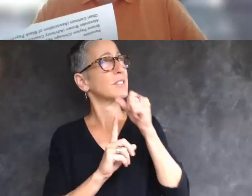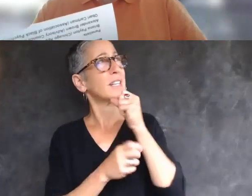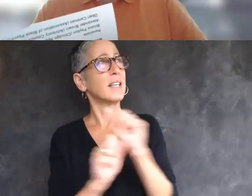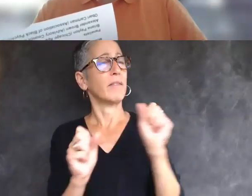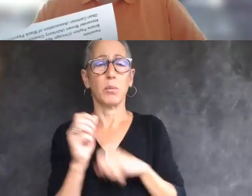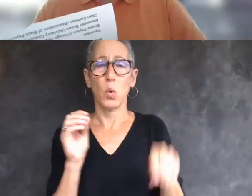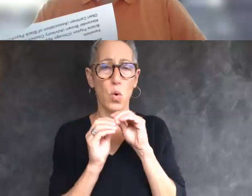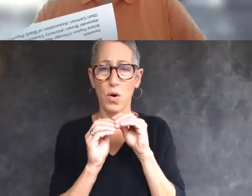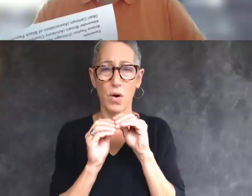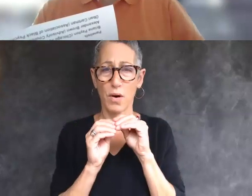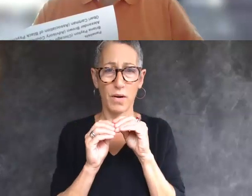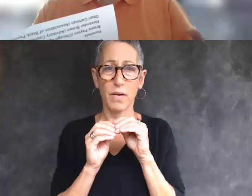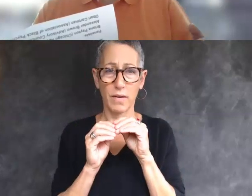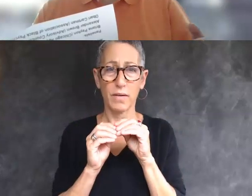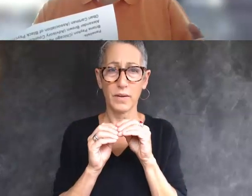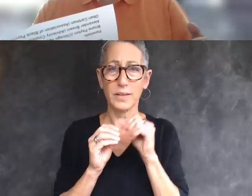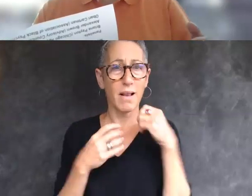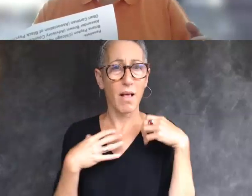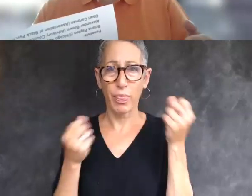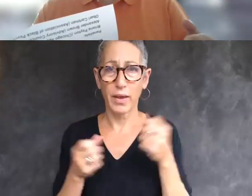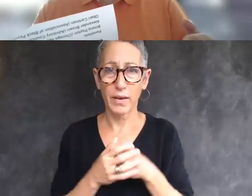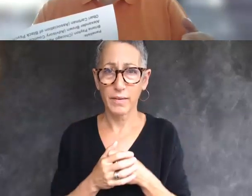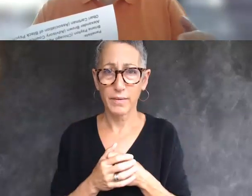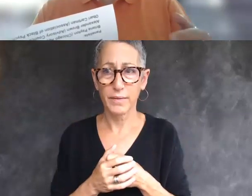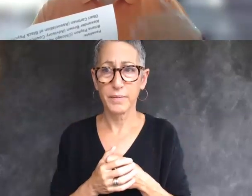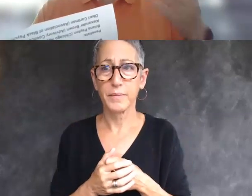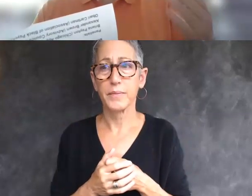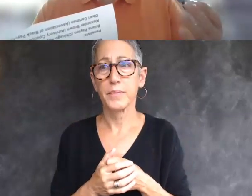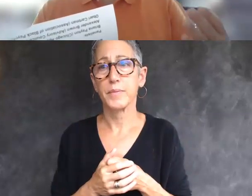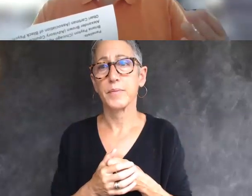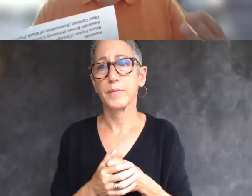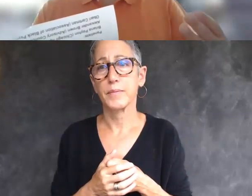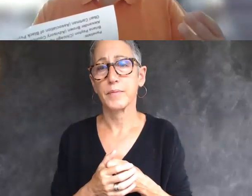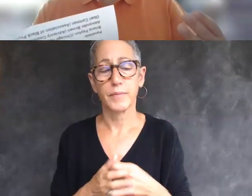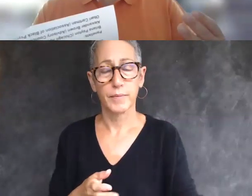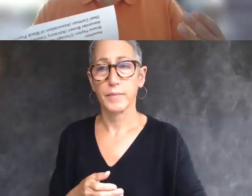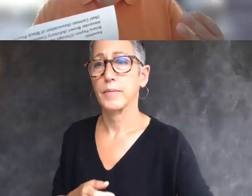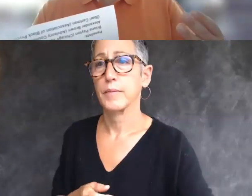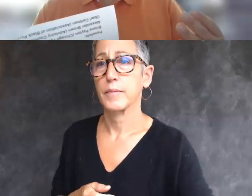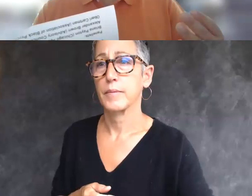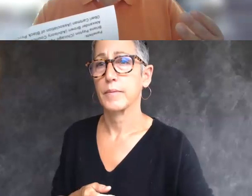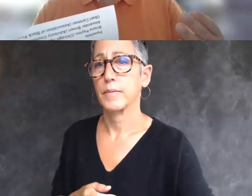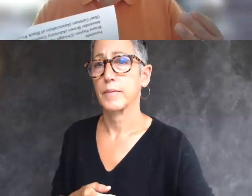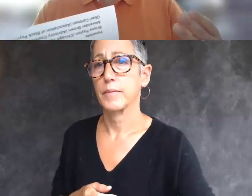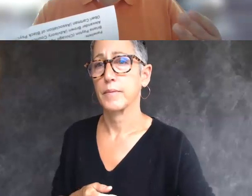And I think it goes again, kind of plays into the larger conversation of today about what